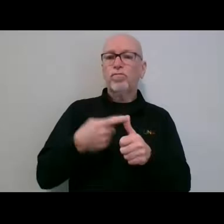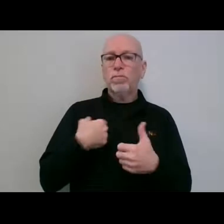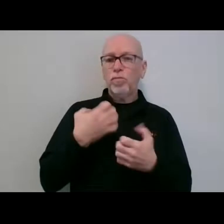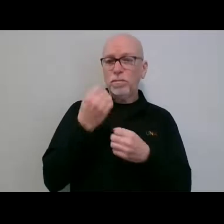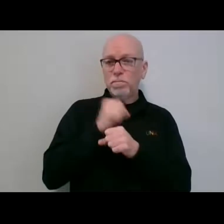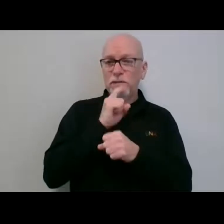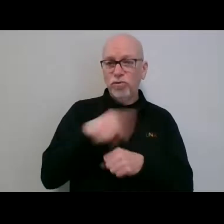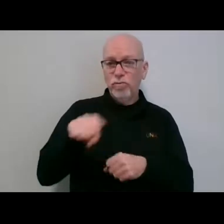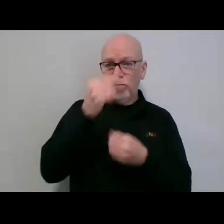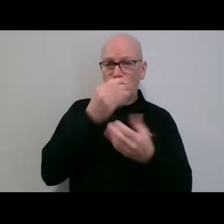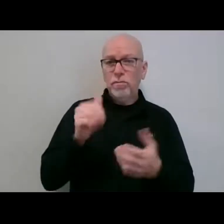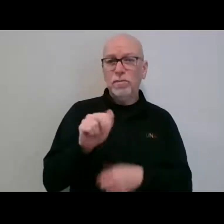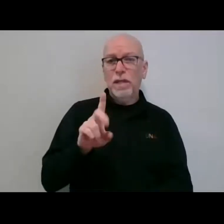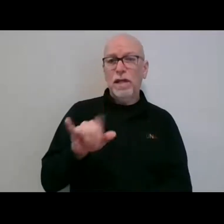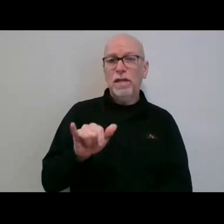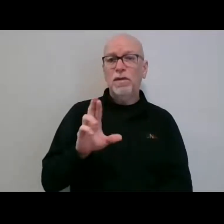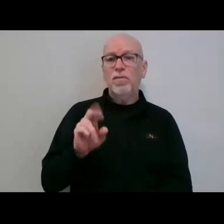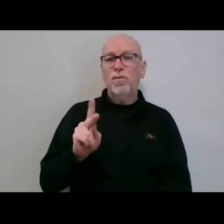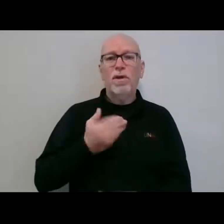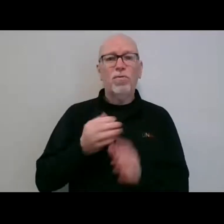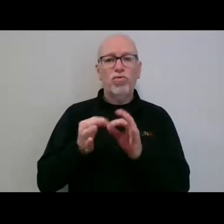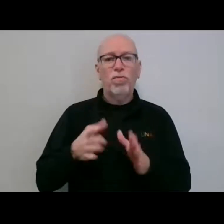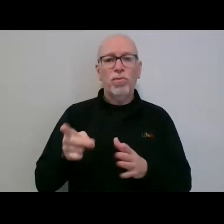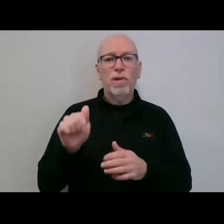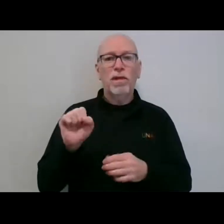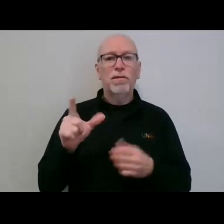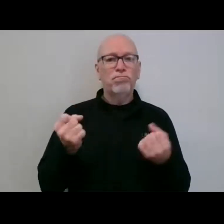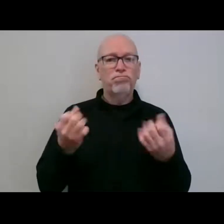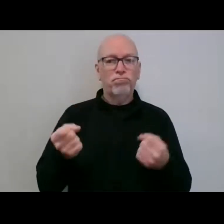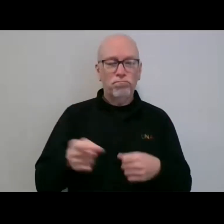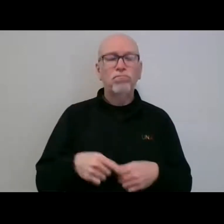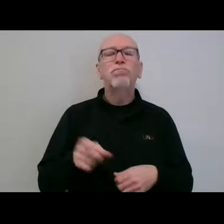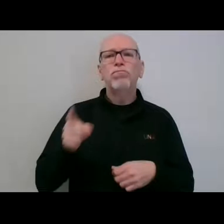that Andy Rork is here as our ASL interpreter. He will be spotlighted,